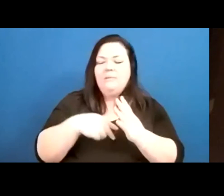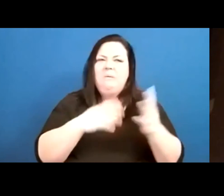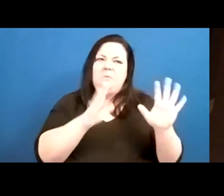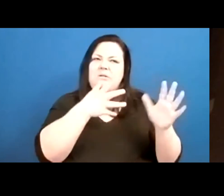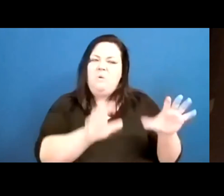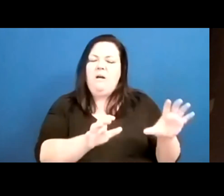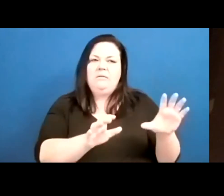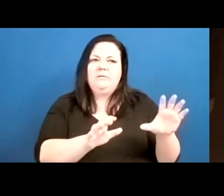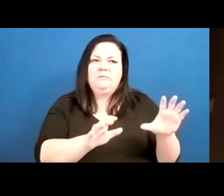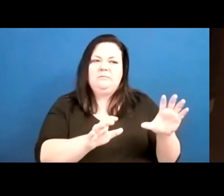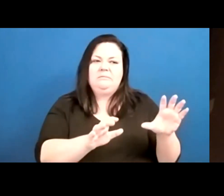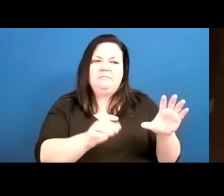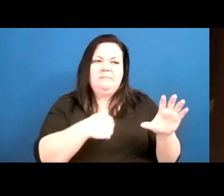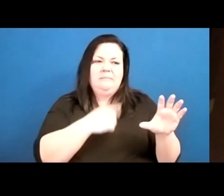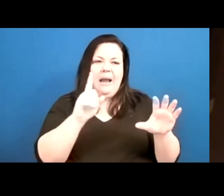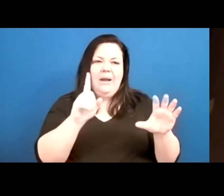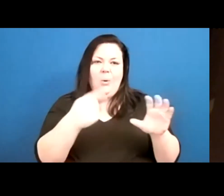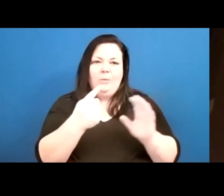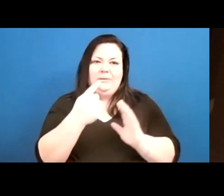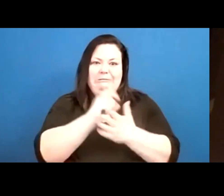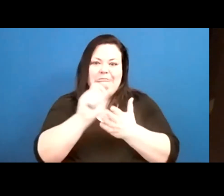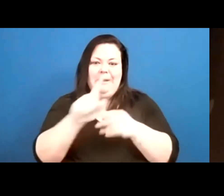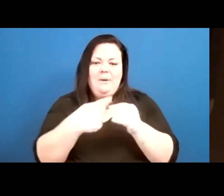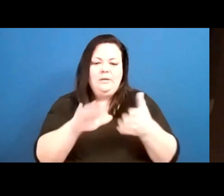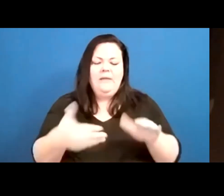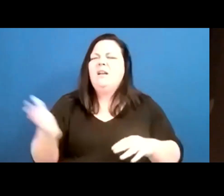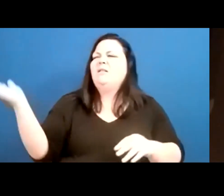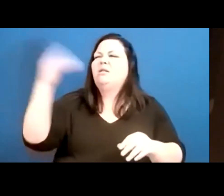I pretty much only write about death and he's like, come on, you know, let's,